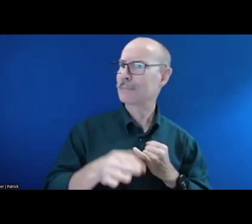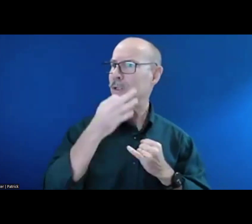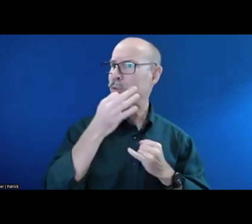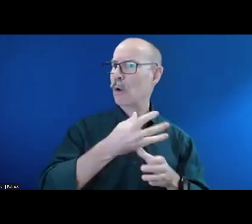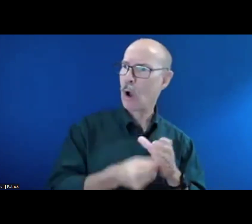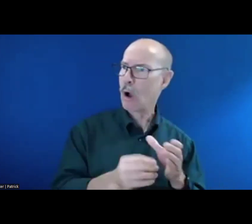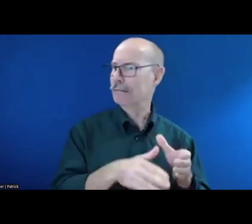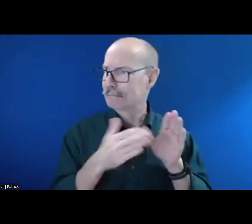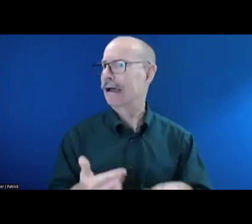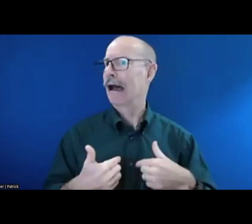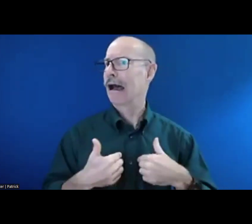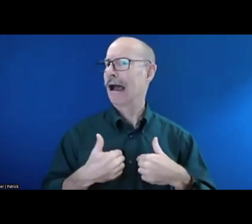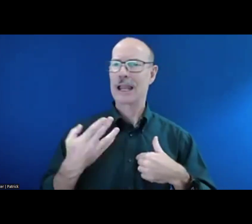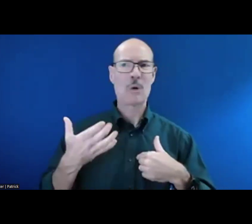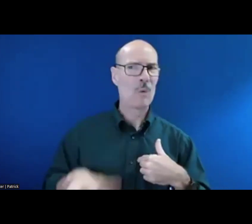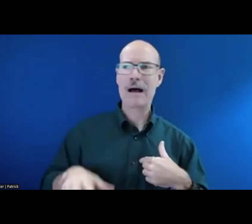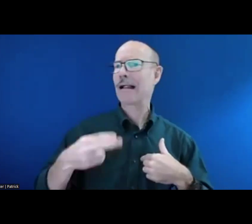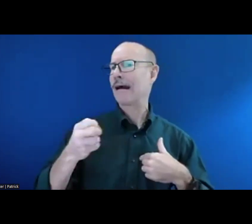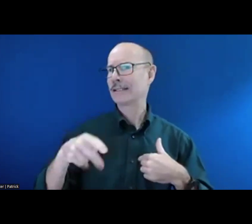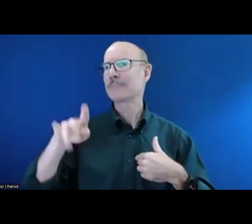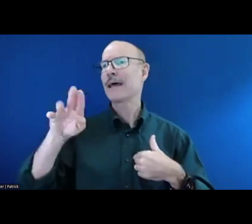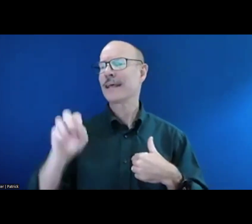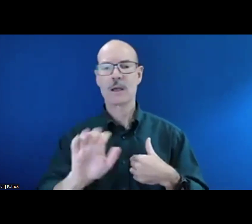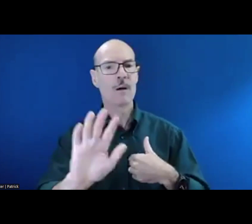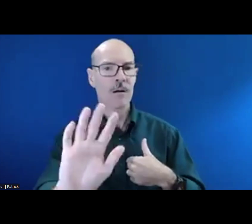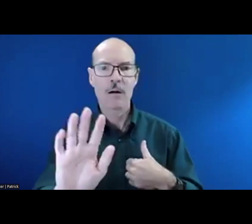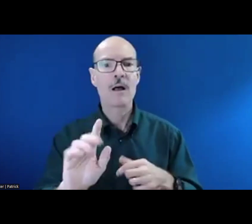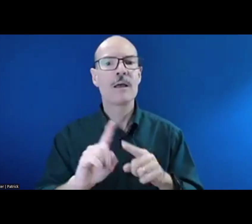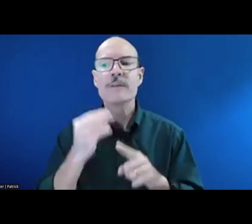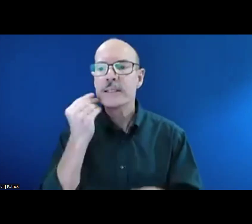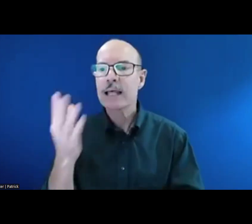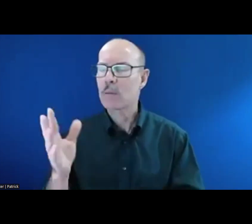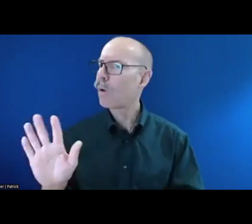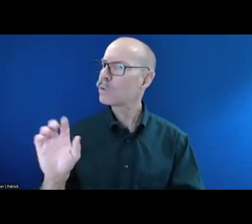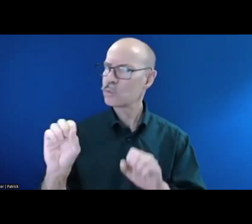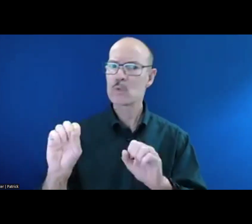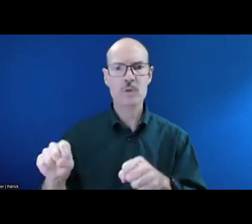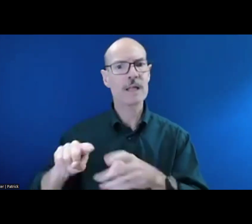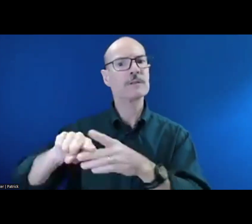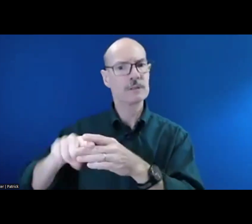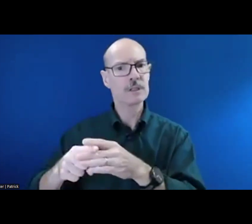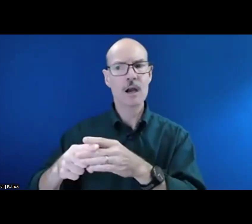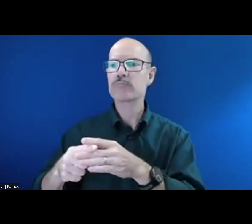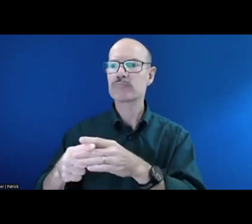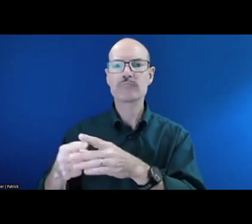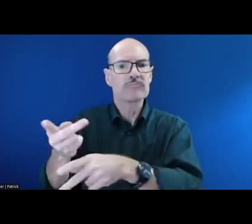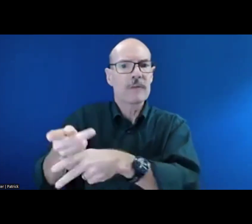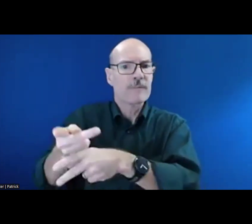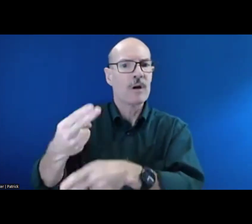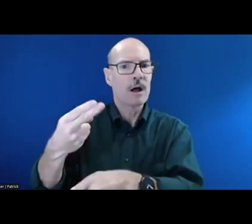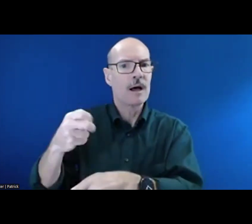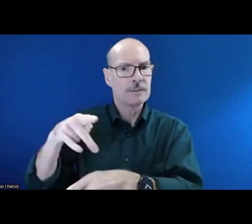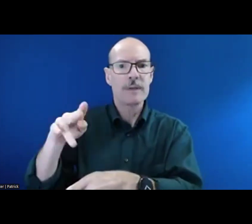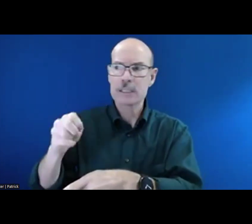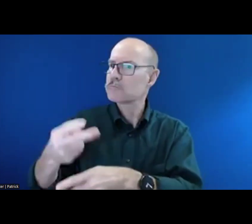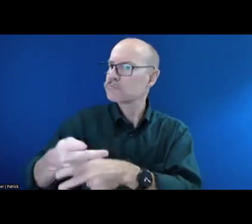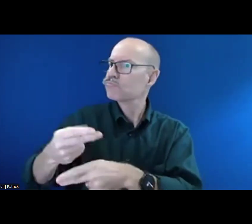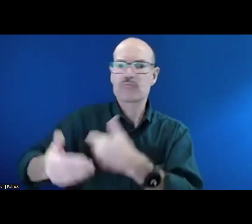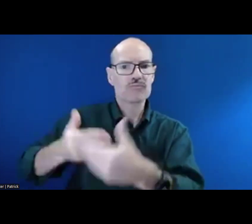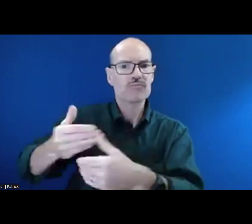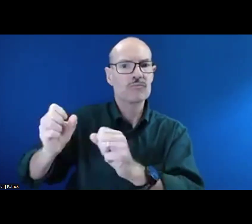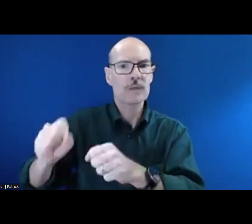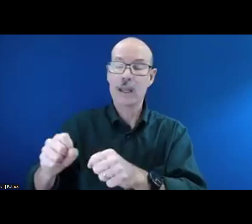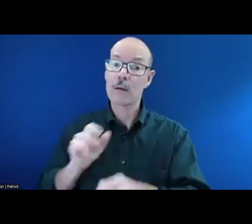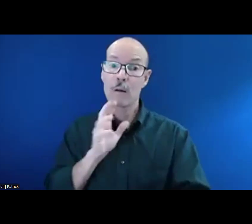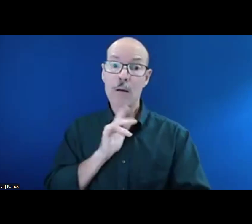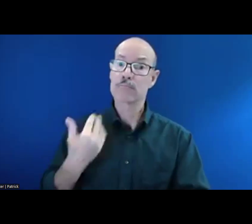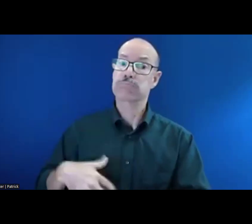And don't recognize the enormous amount of support they get, but if they are told up front, you can leave this program, they're more willing to at least try it.